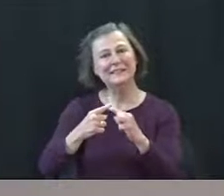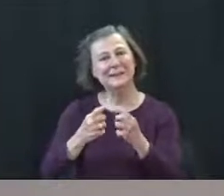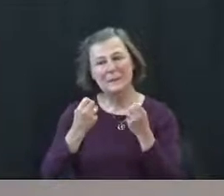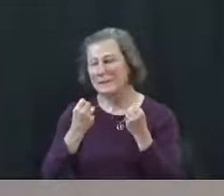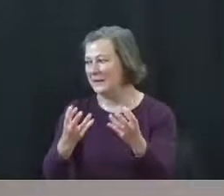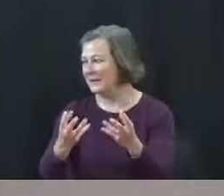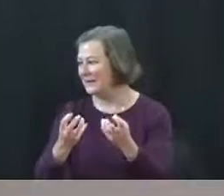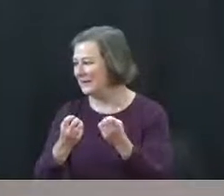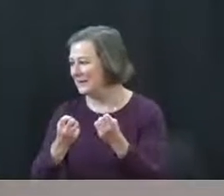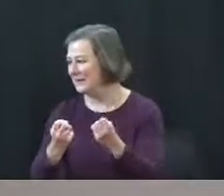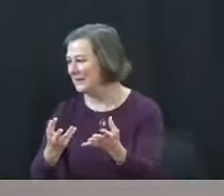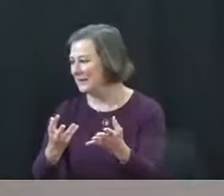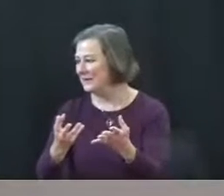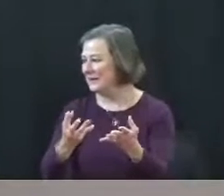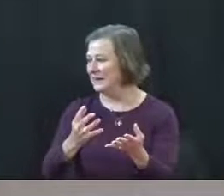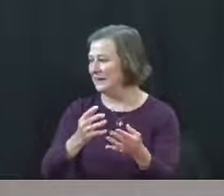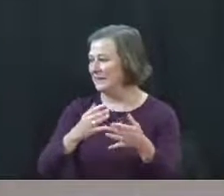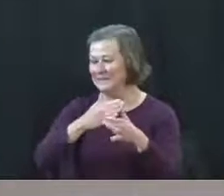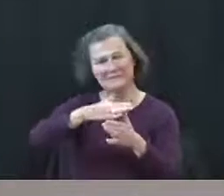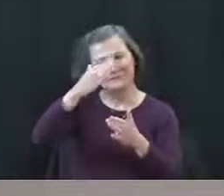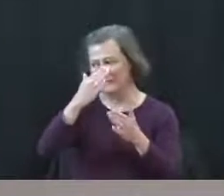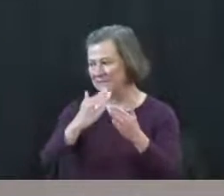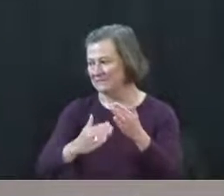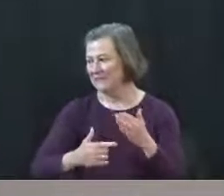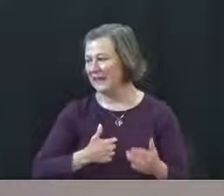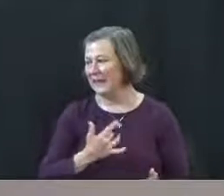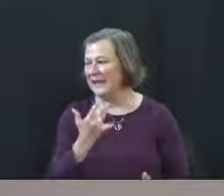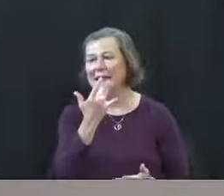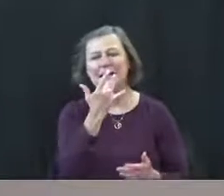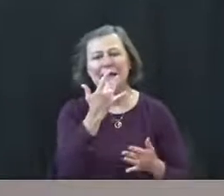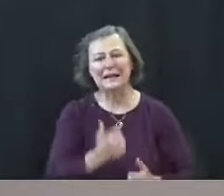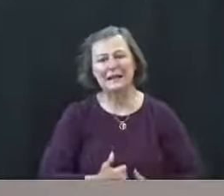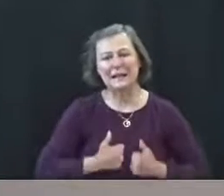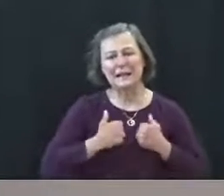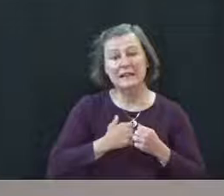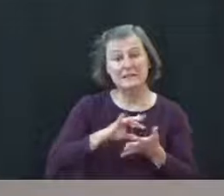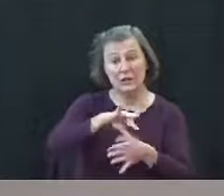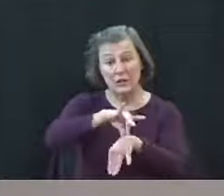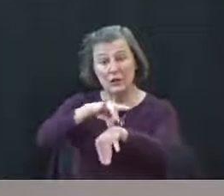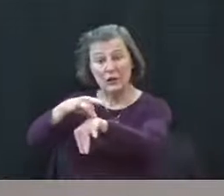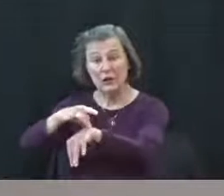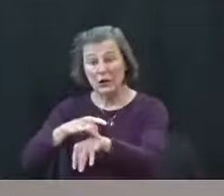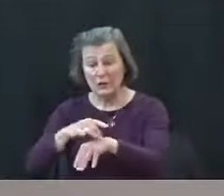I taste the living earth, the seeds that grow within,